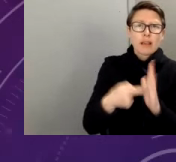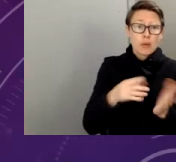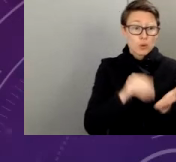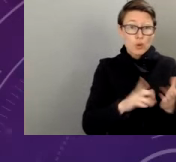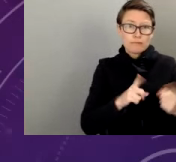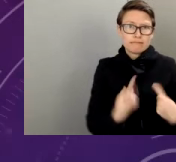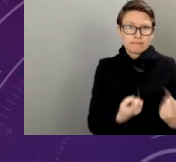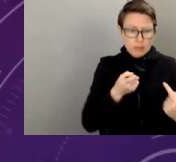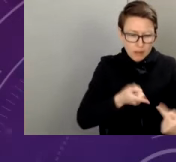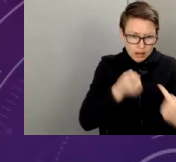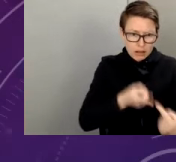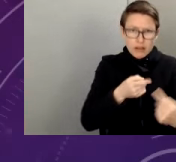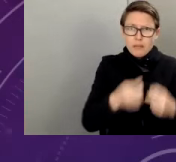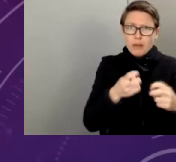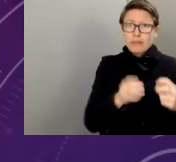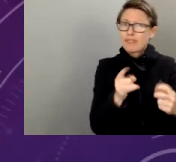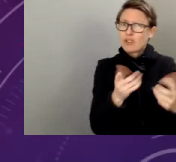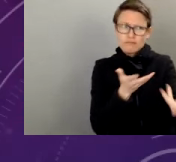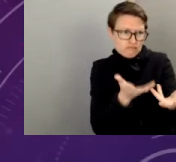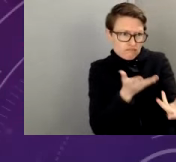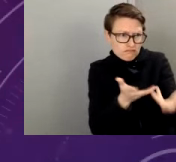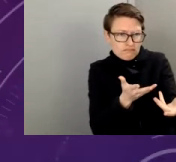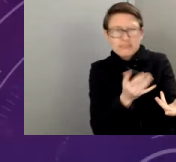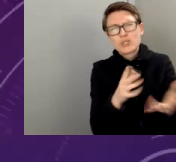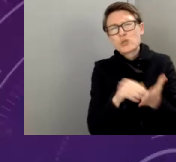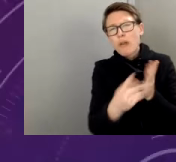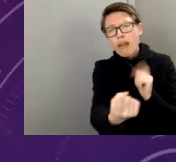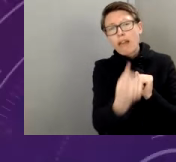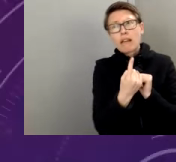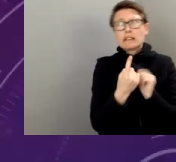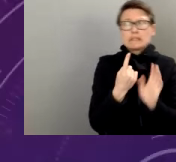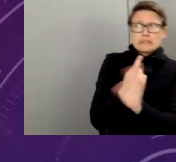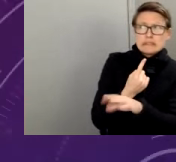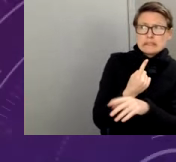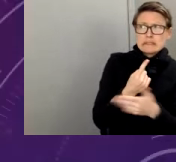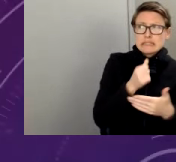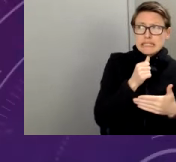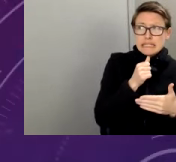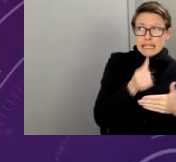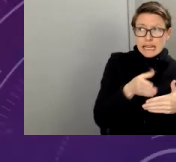with the student, if they approach you and ask about an incomplete grade for the letter grade, you're going to select as the I